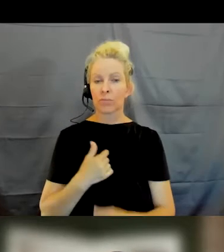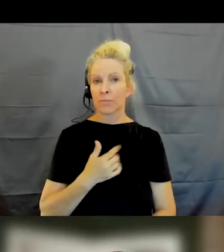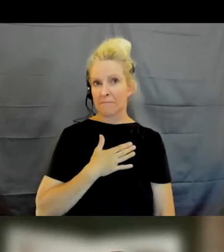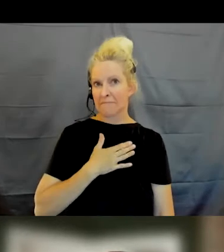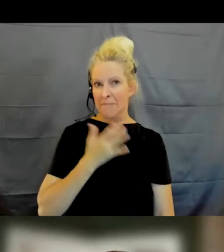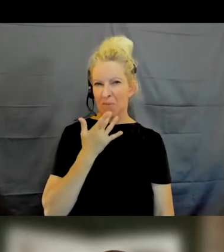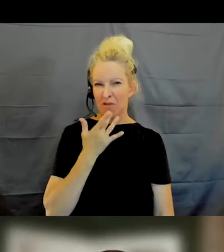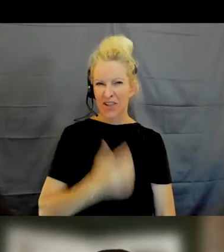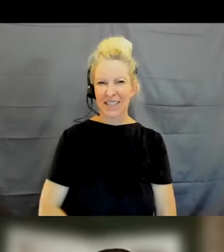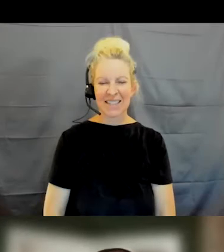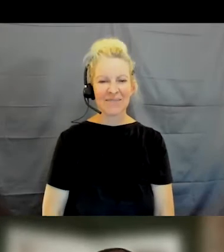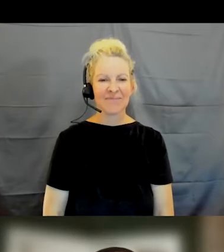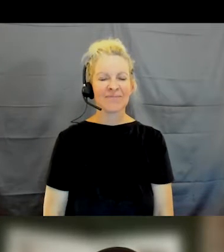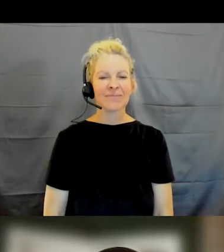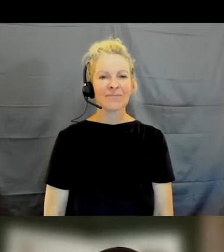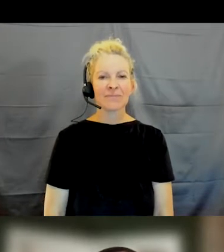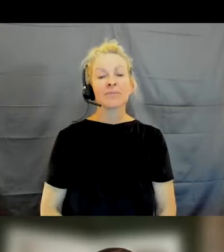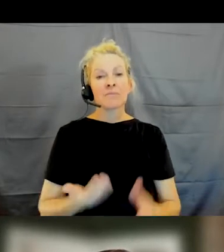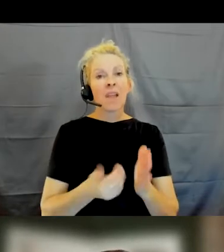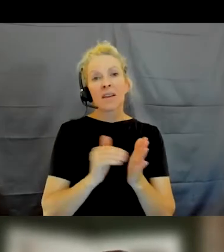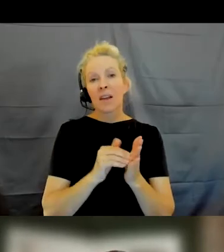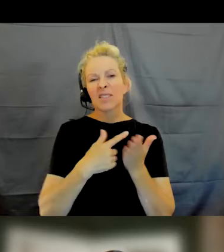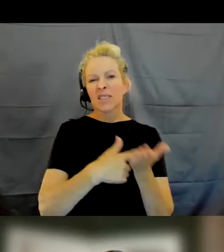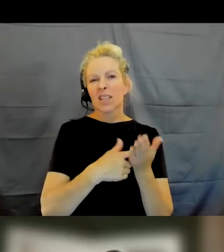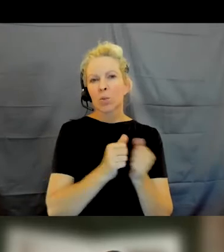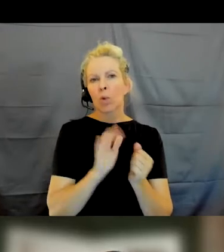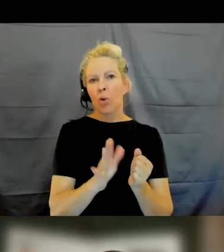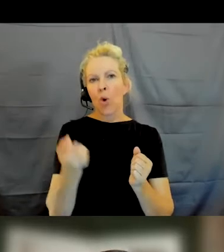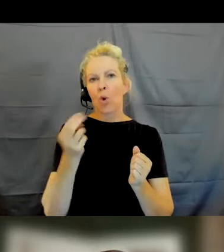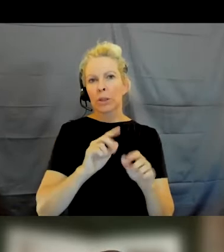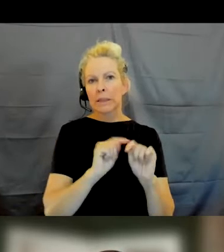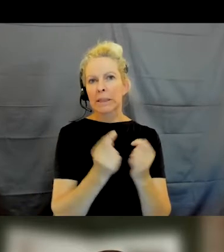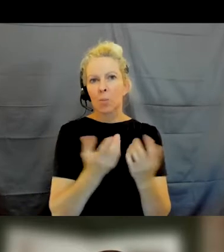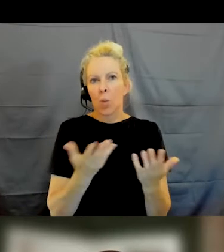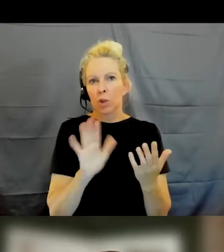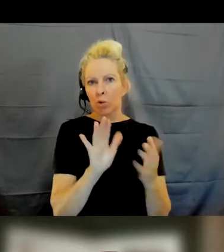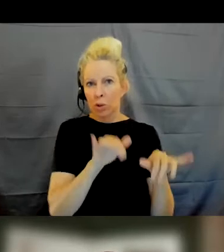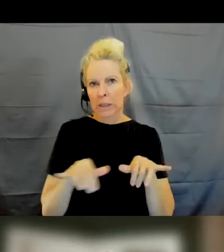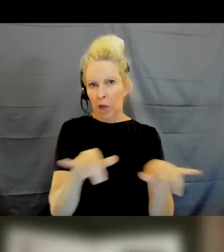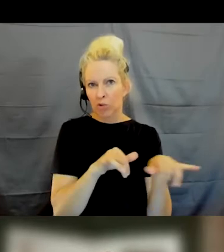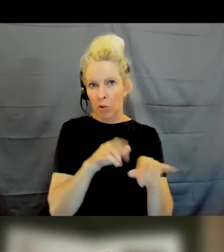and you should come again, talk with your teams about what their standard is. First